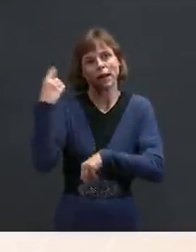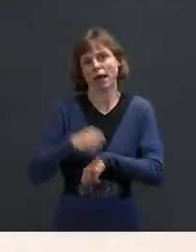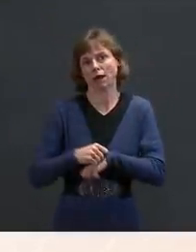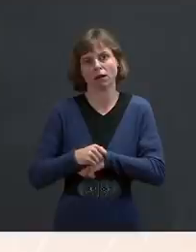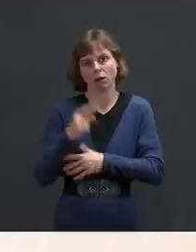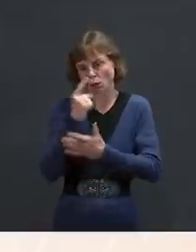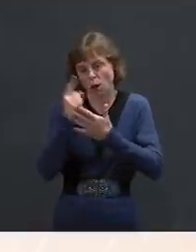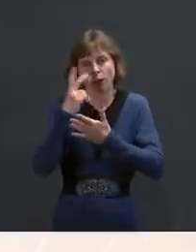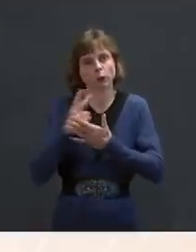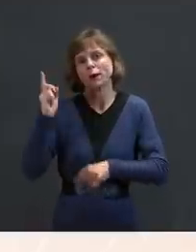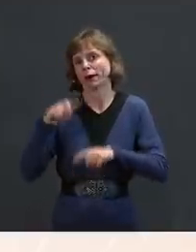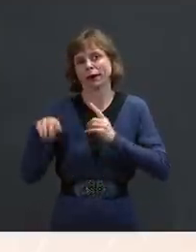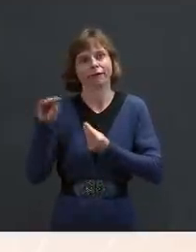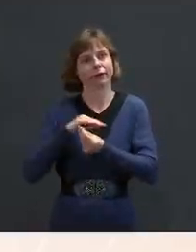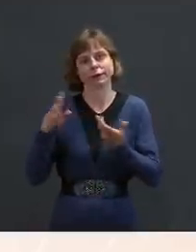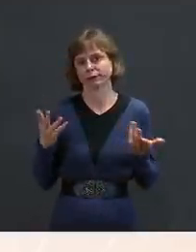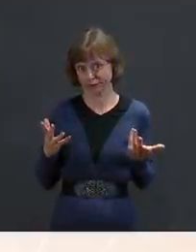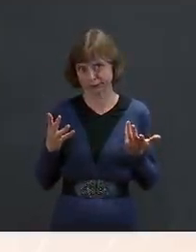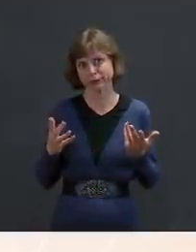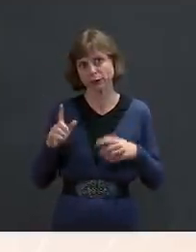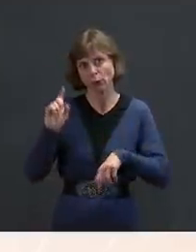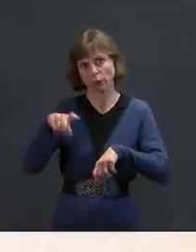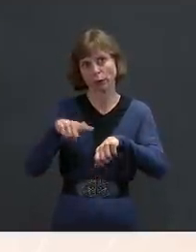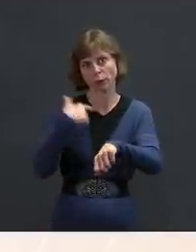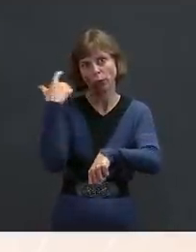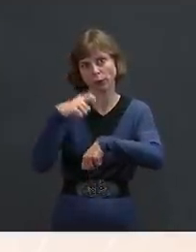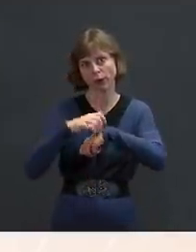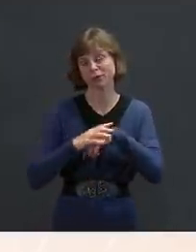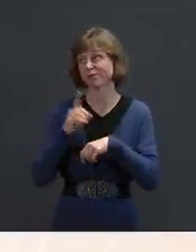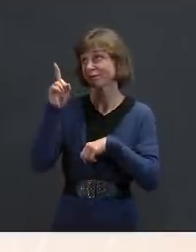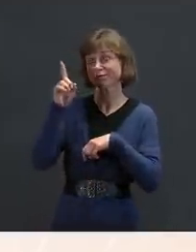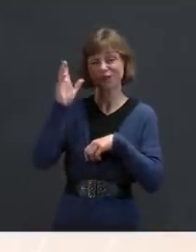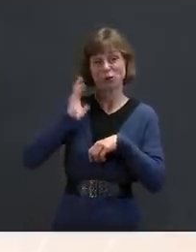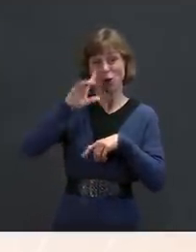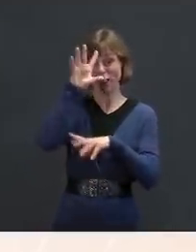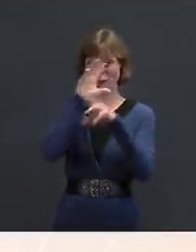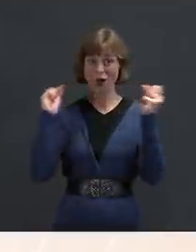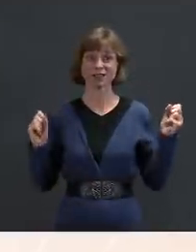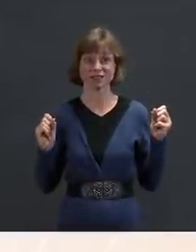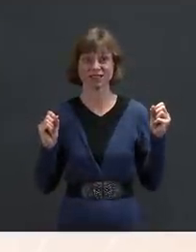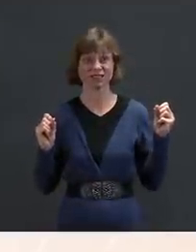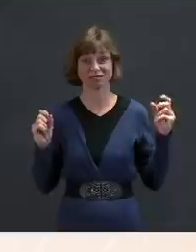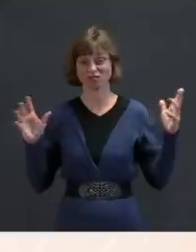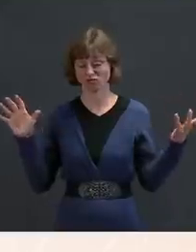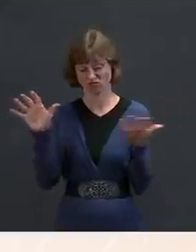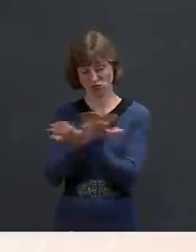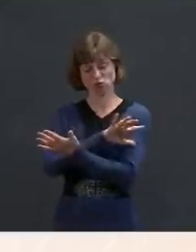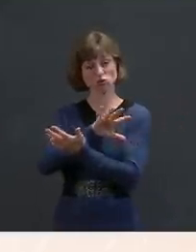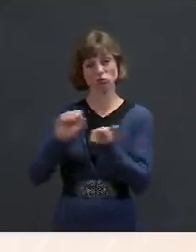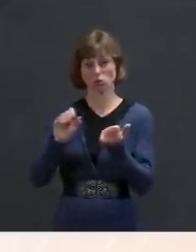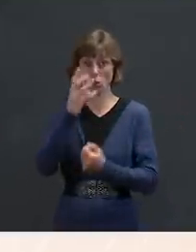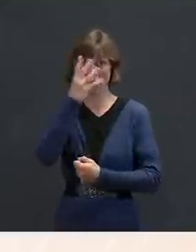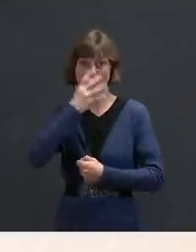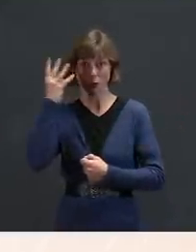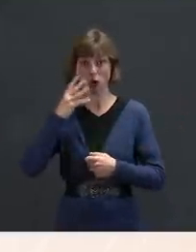To put it succinctly, the prior administration dismantled our nation's immigration system in its entirety.